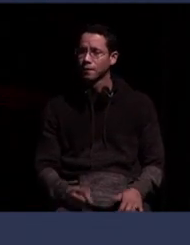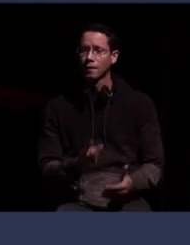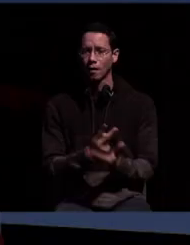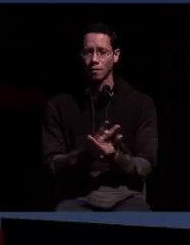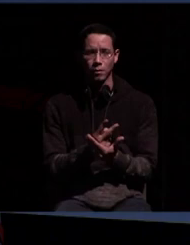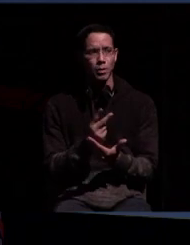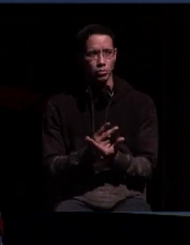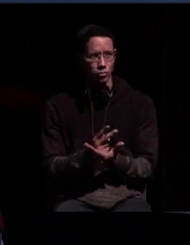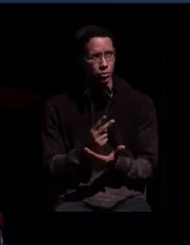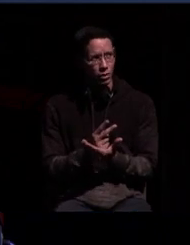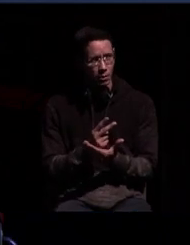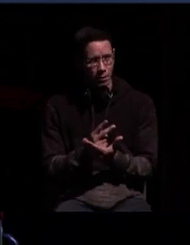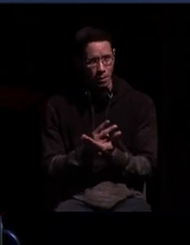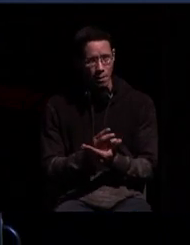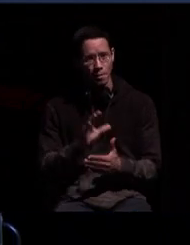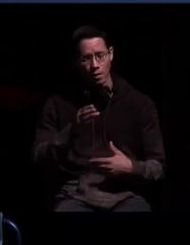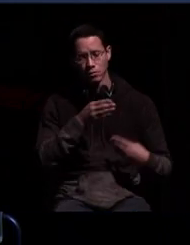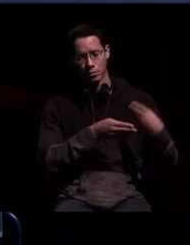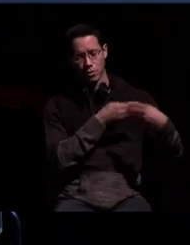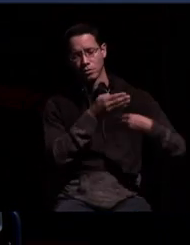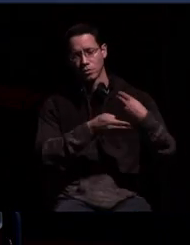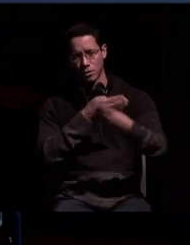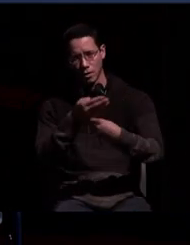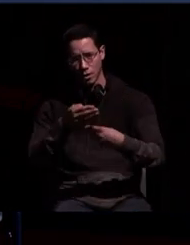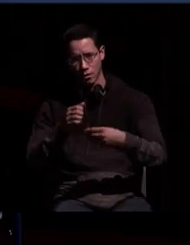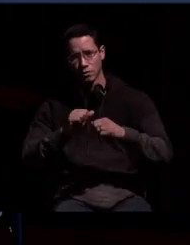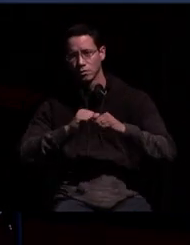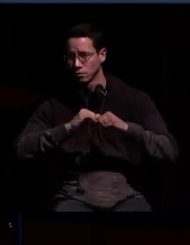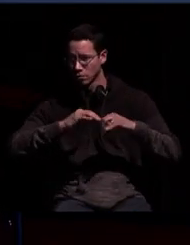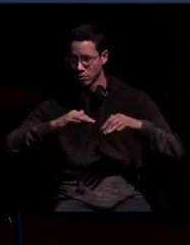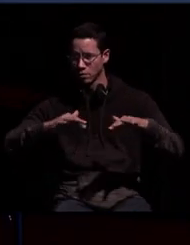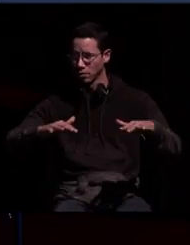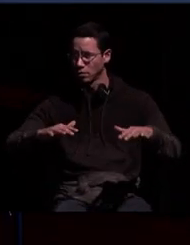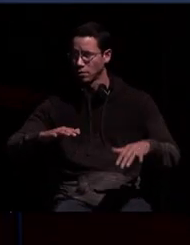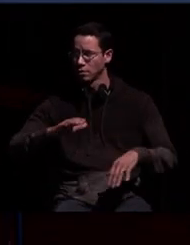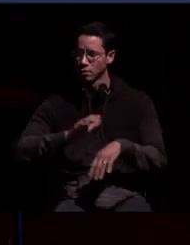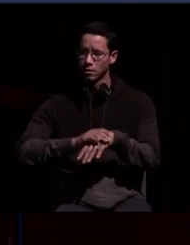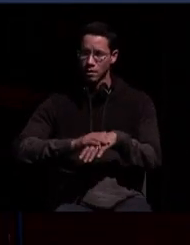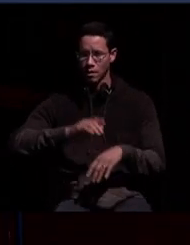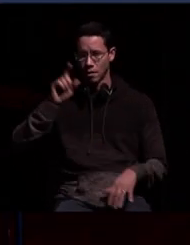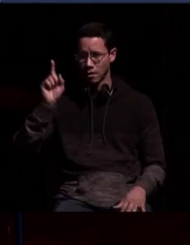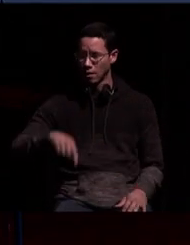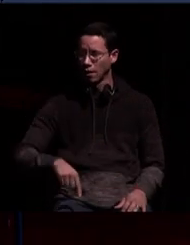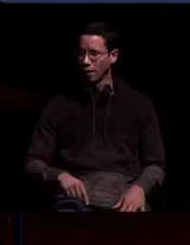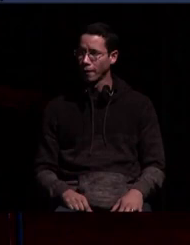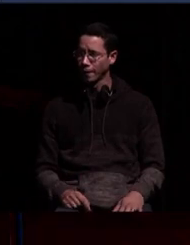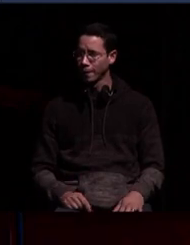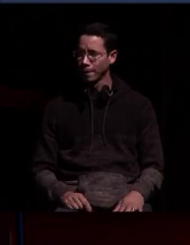but the process itself started by